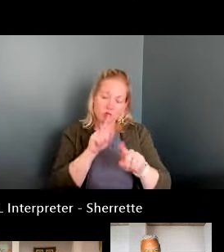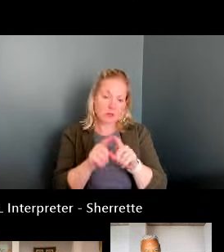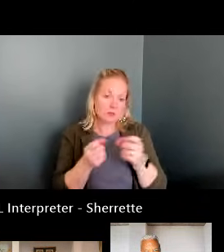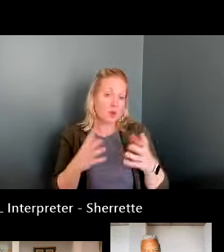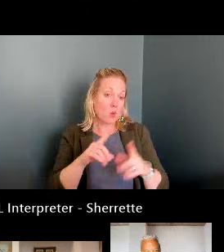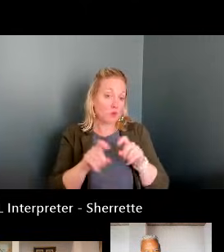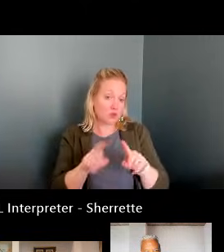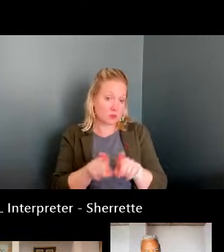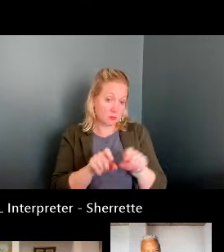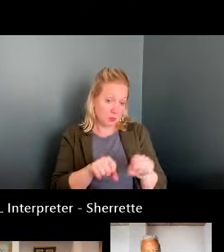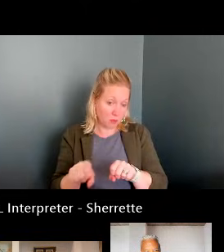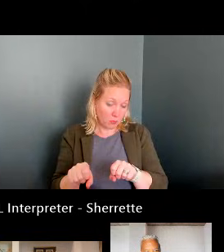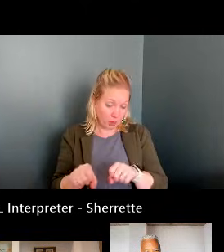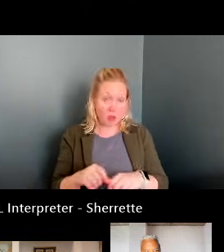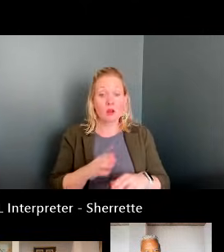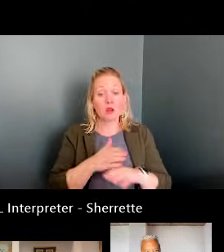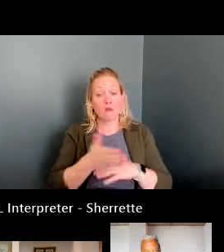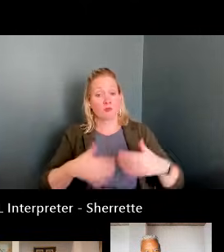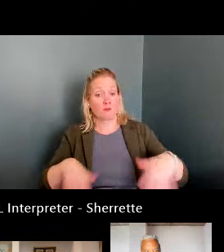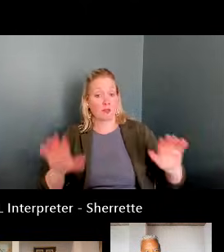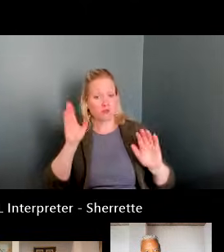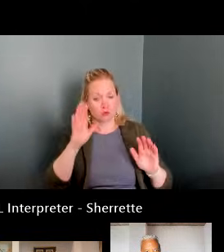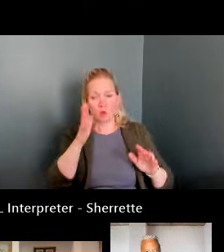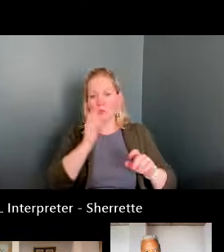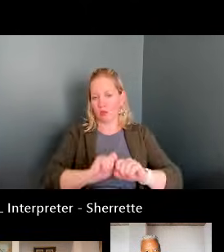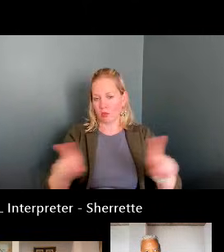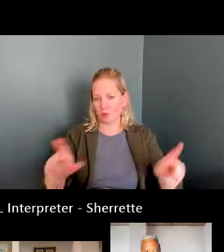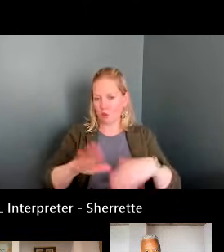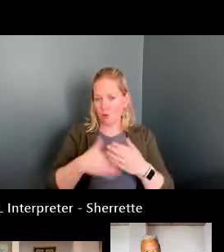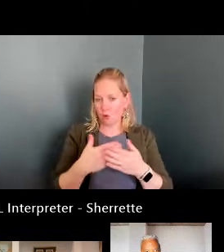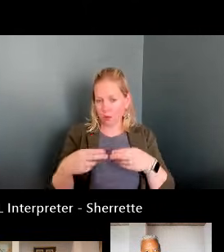slides with all attendees afterwards. And this event is being recorded and will be